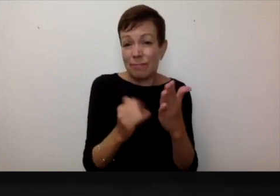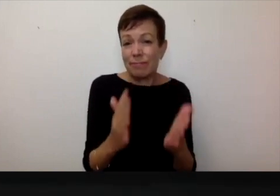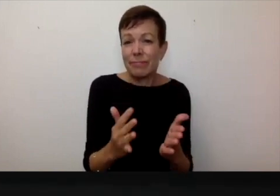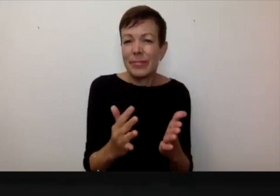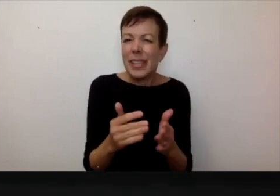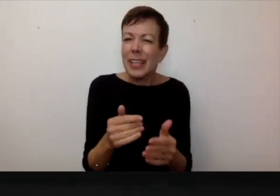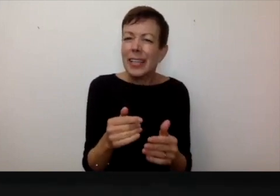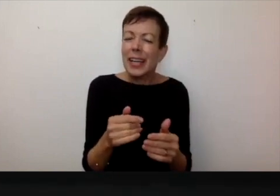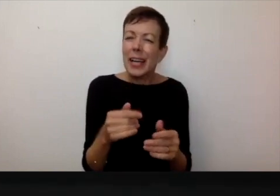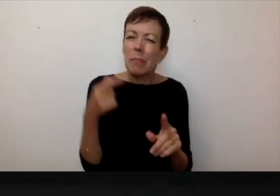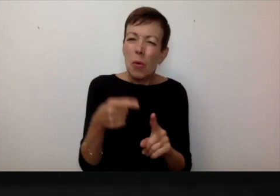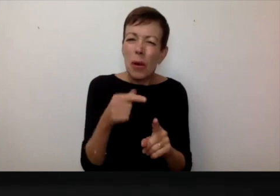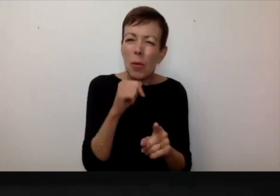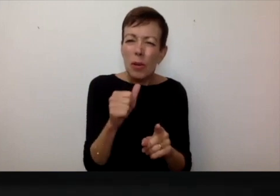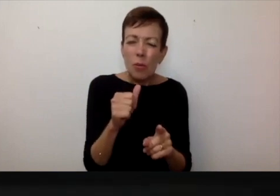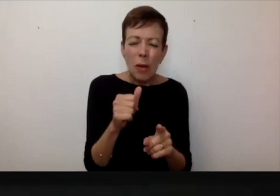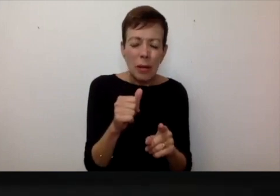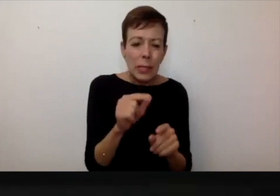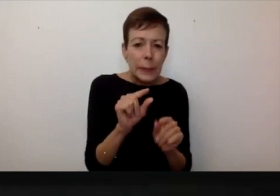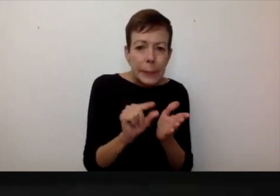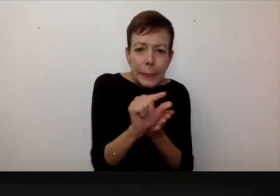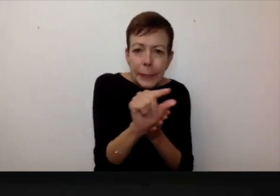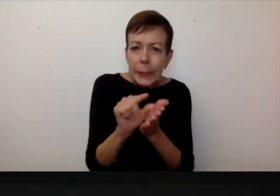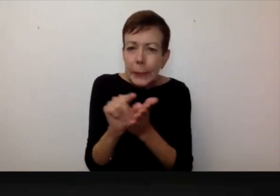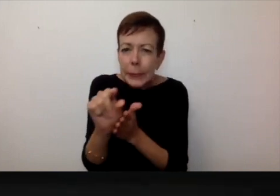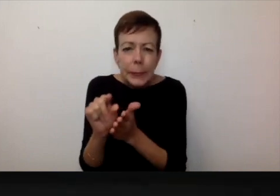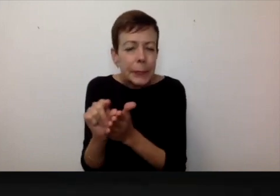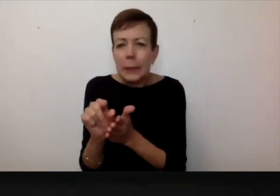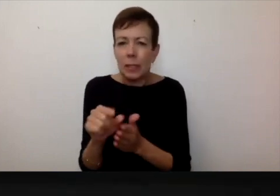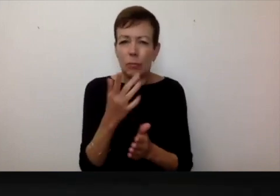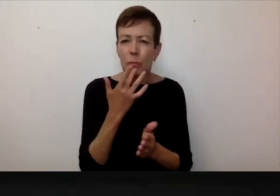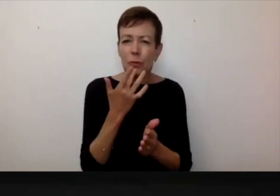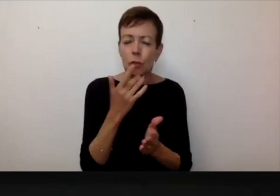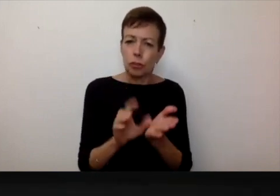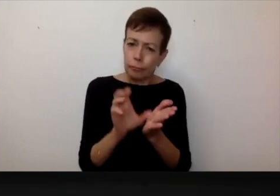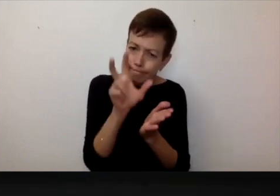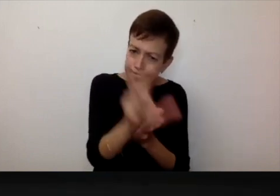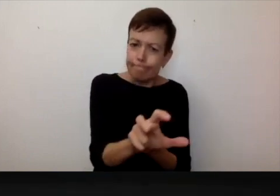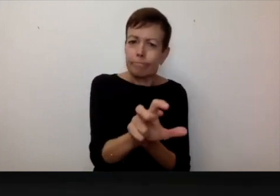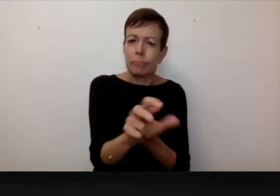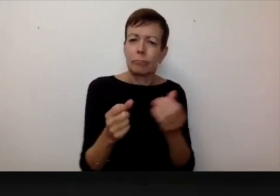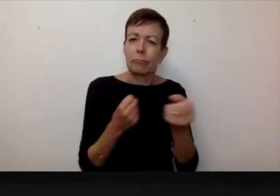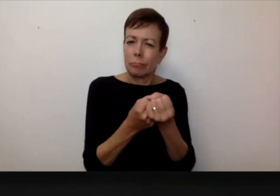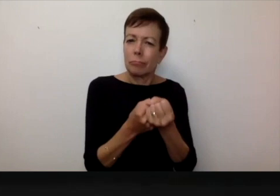as much as possible in its entirety um and so we saw the need on that